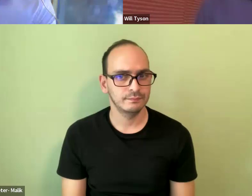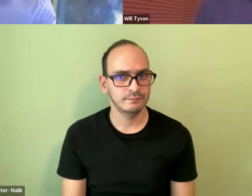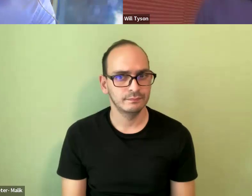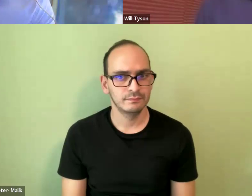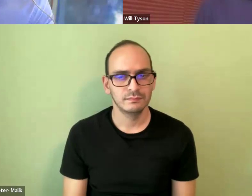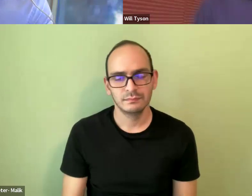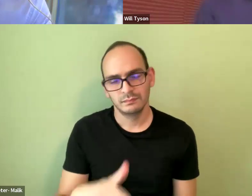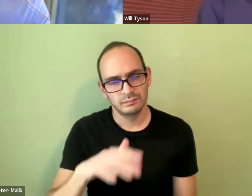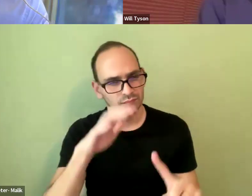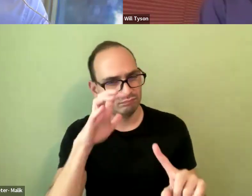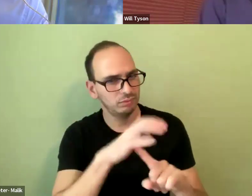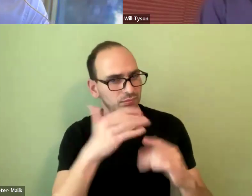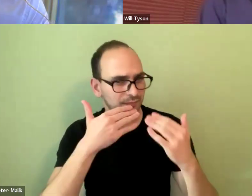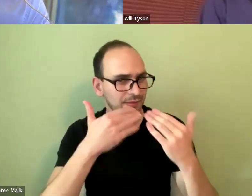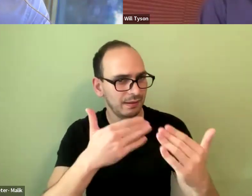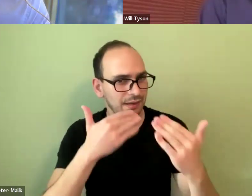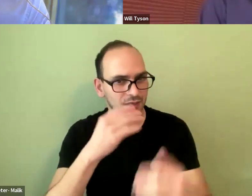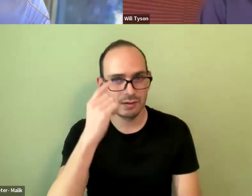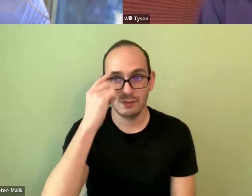Excellent, thanks for will. Thanks,